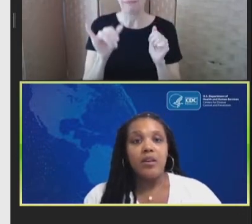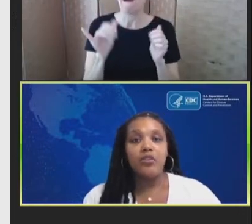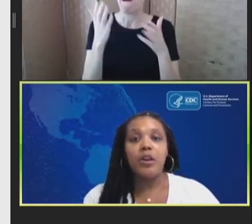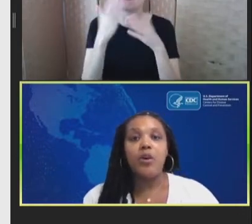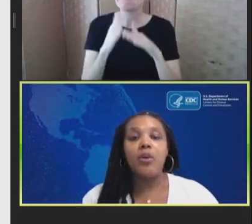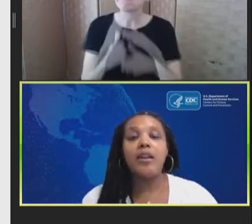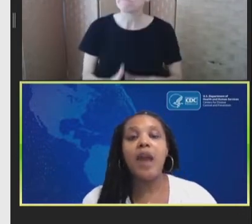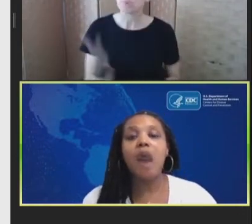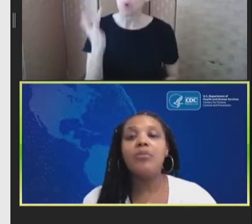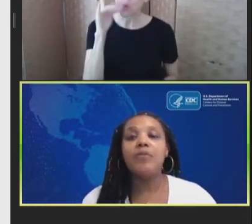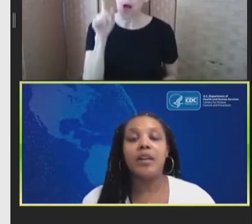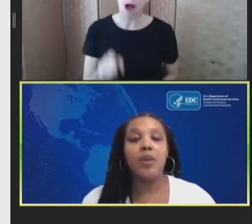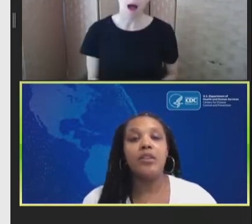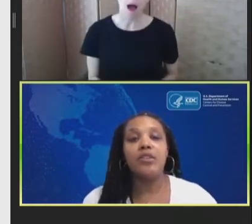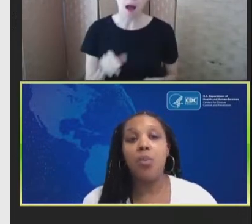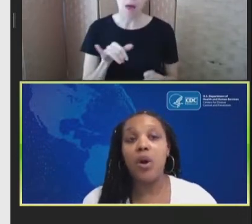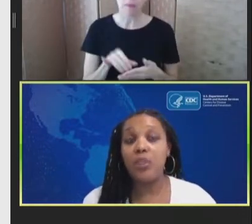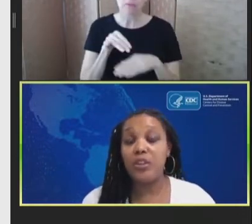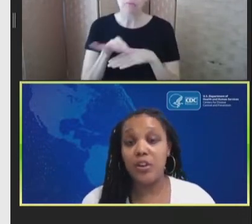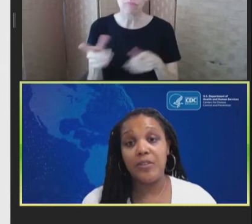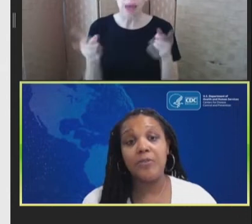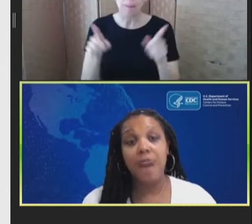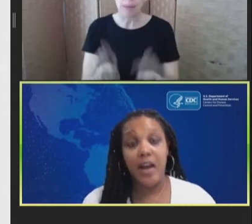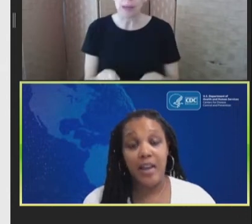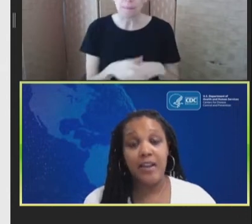So now we'll move very quickly to what we started to find.